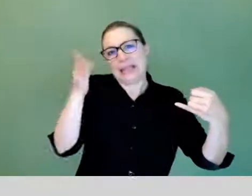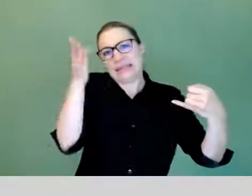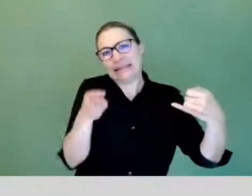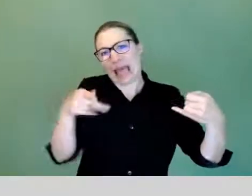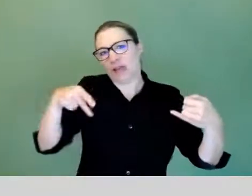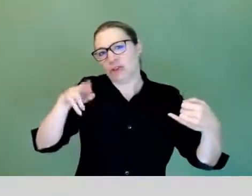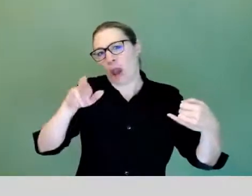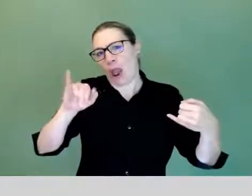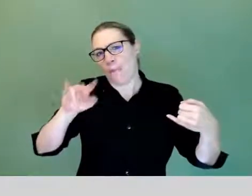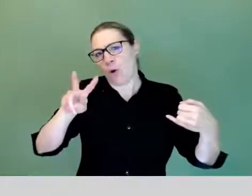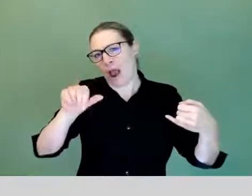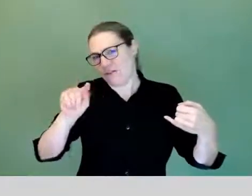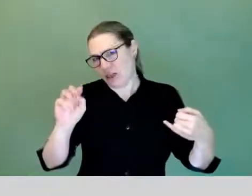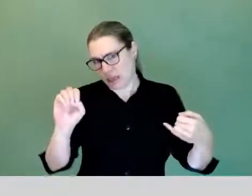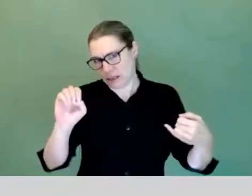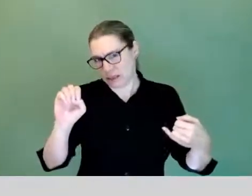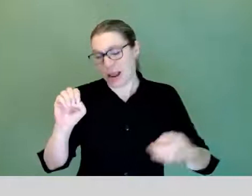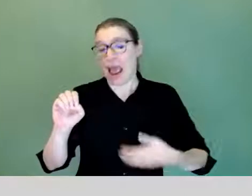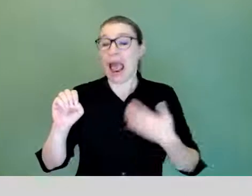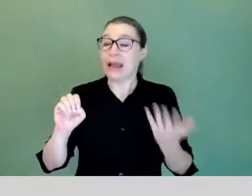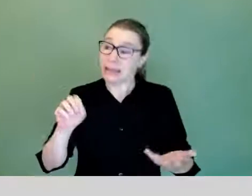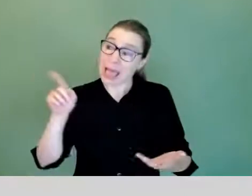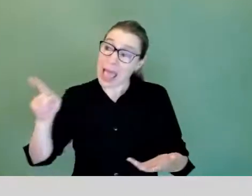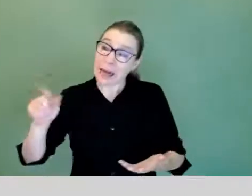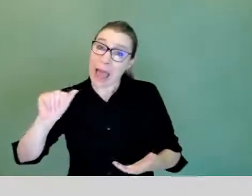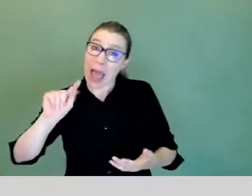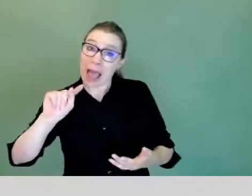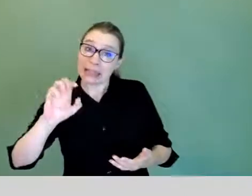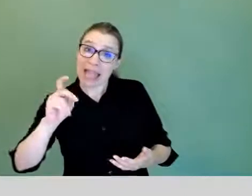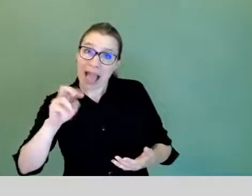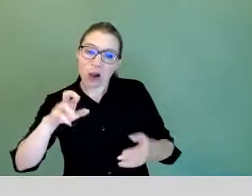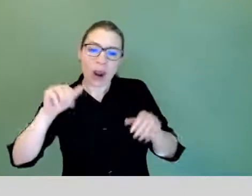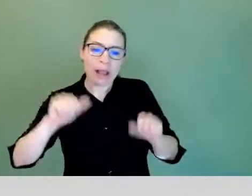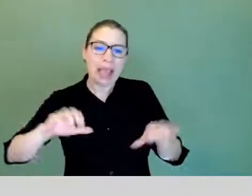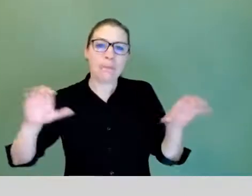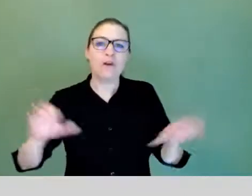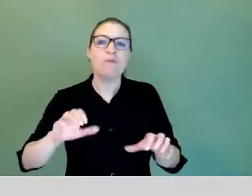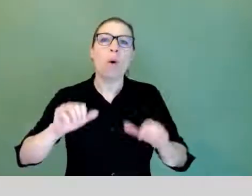Then the attacker can also perform denial of service attack